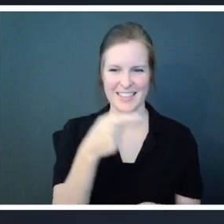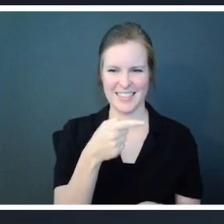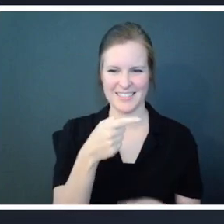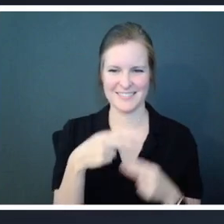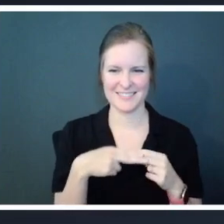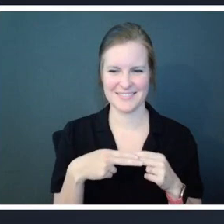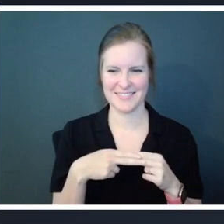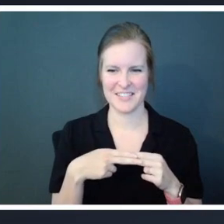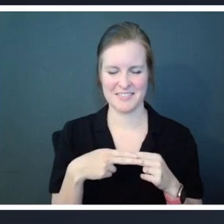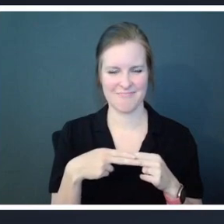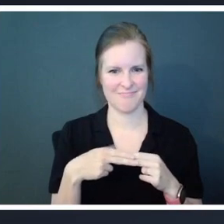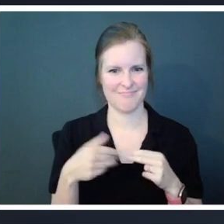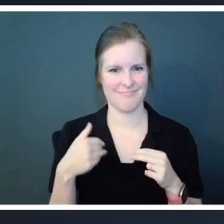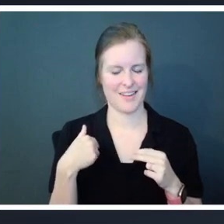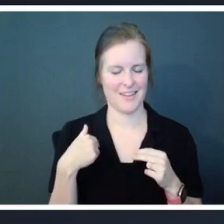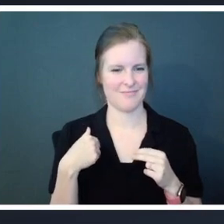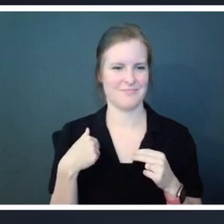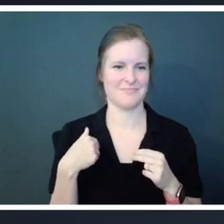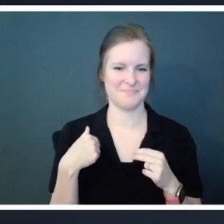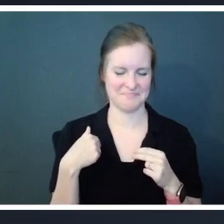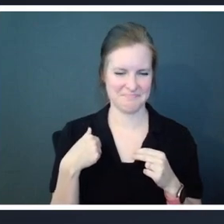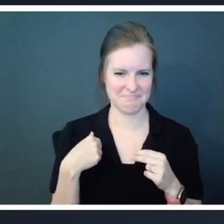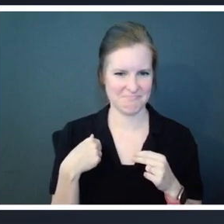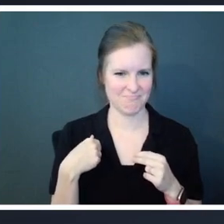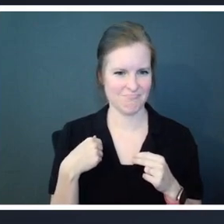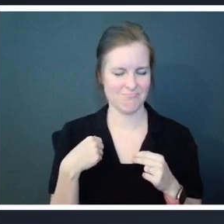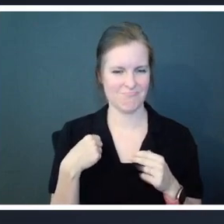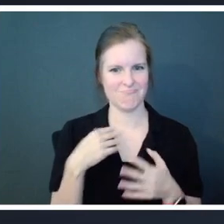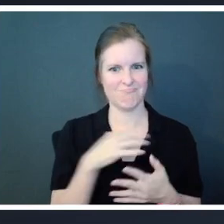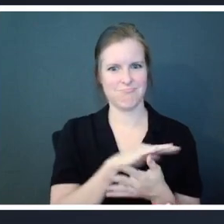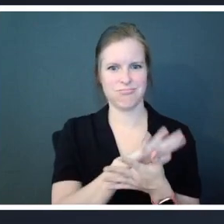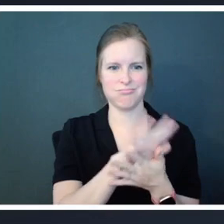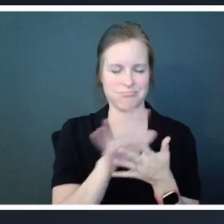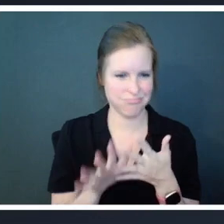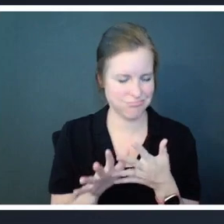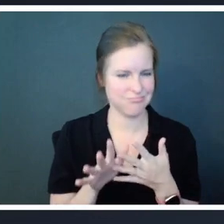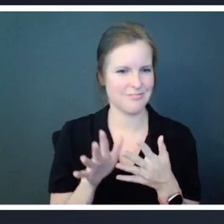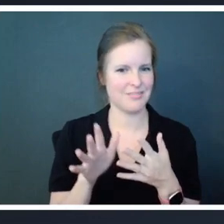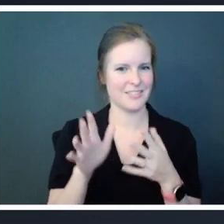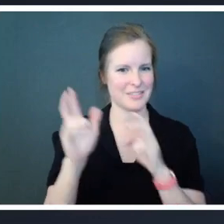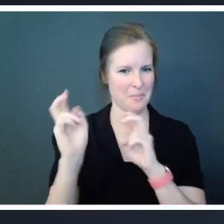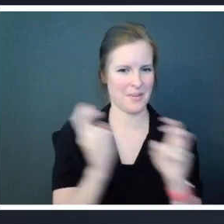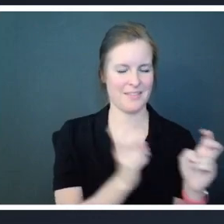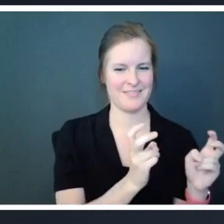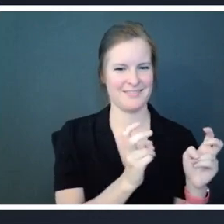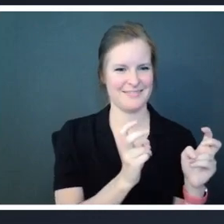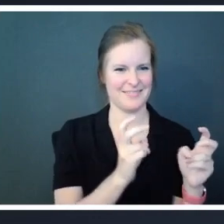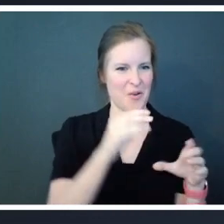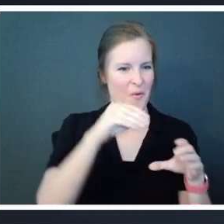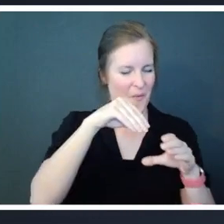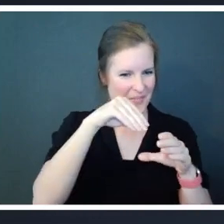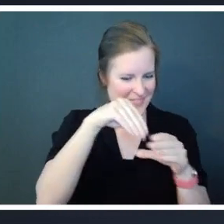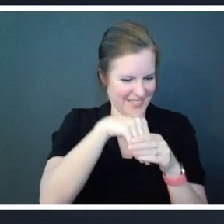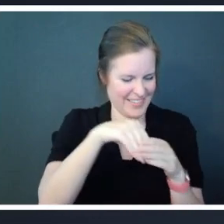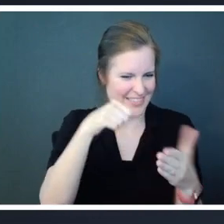snapshot of that idea of stamps connecting so many topics. Here we have about half of the stamps that